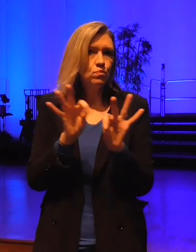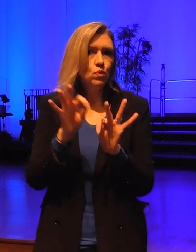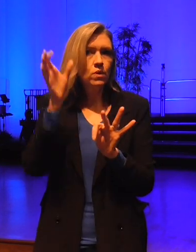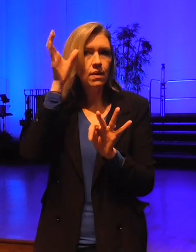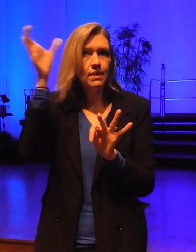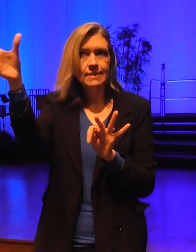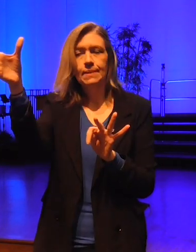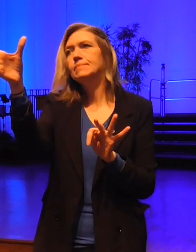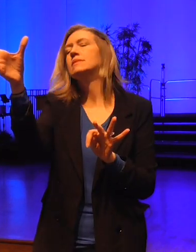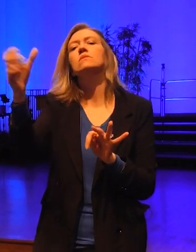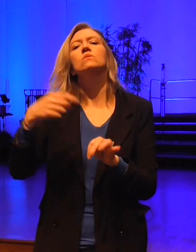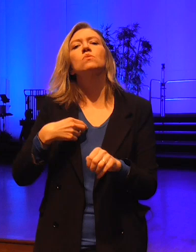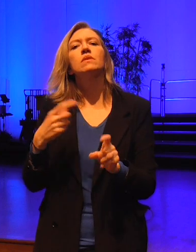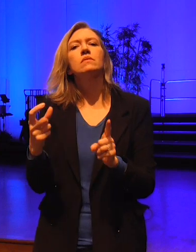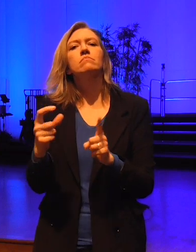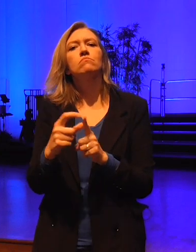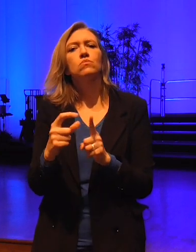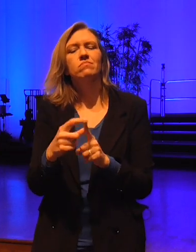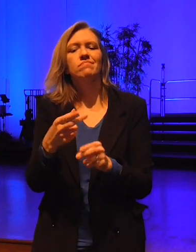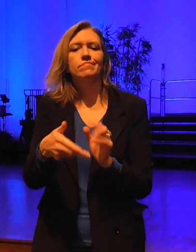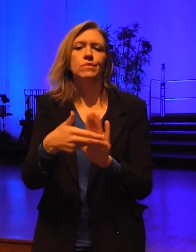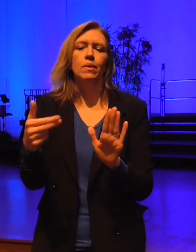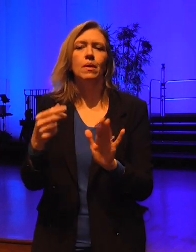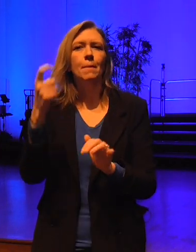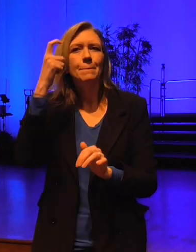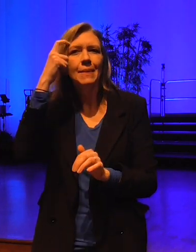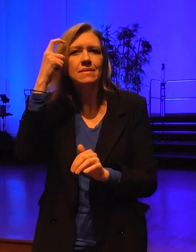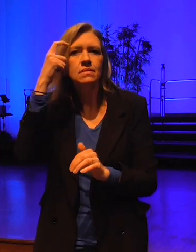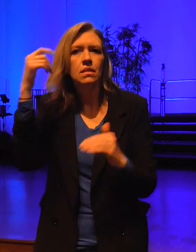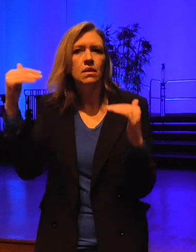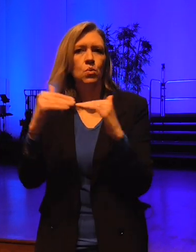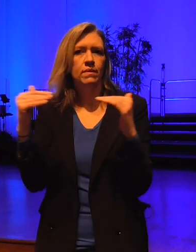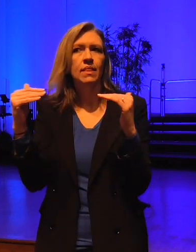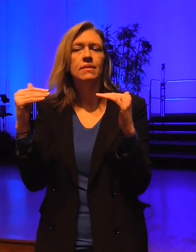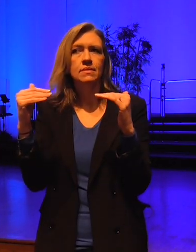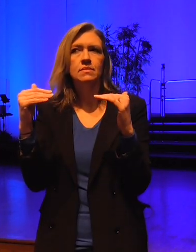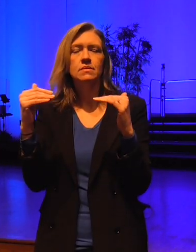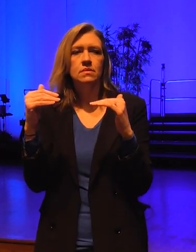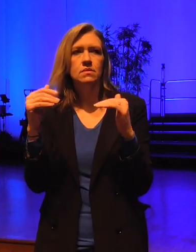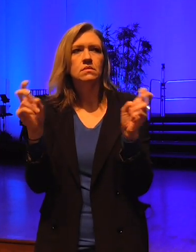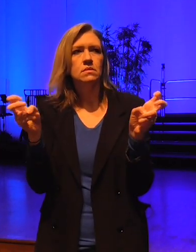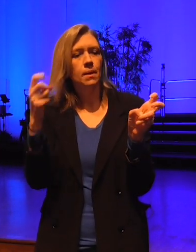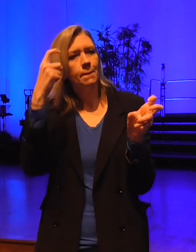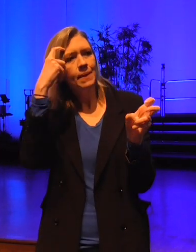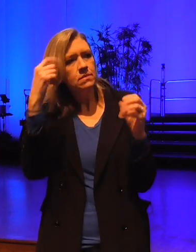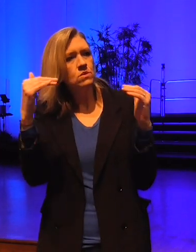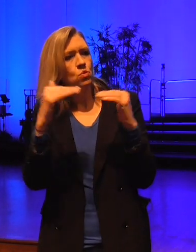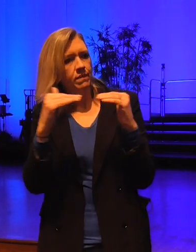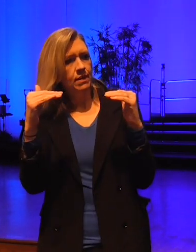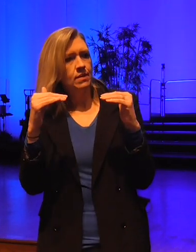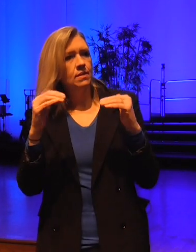the mental equivalent the mental equivalent and it's a profound idea but it's a little